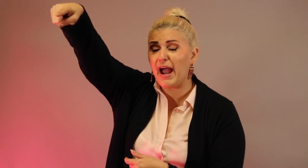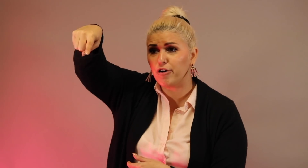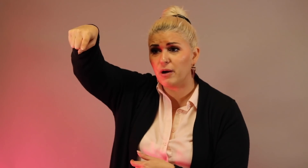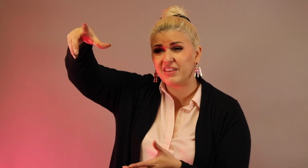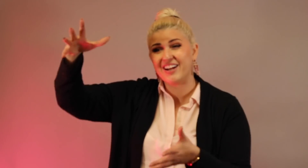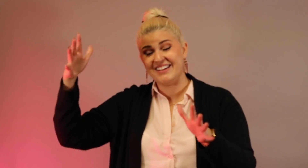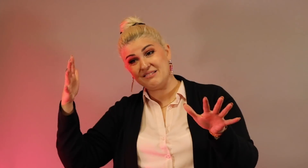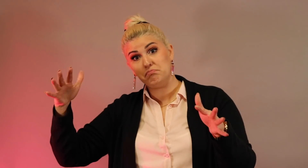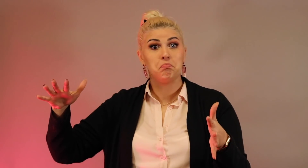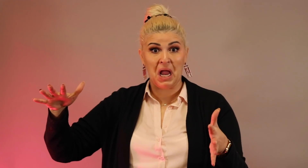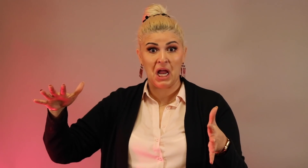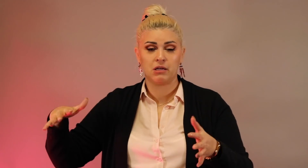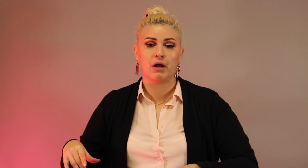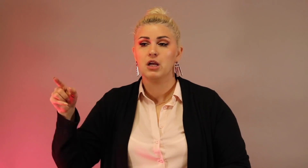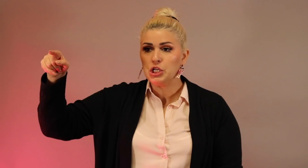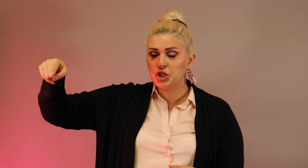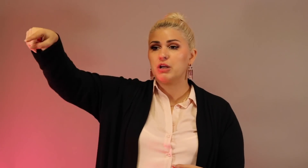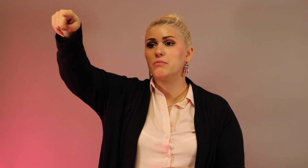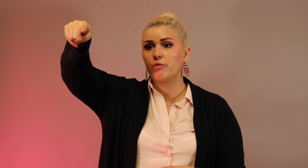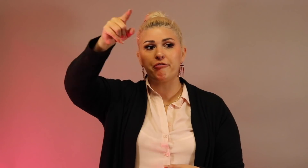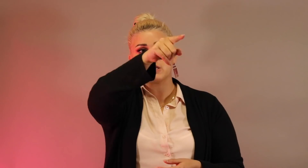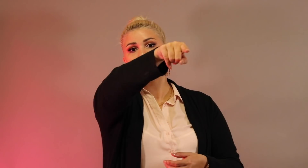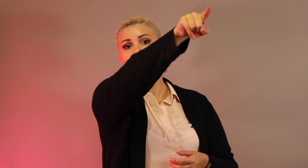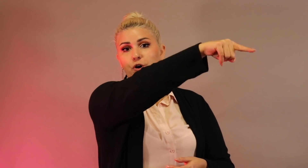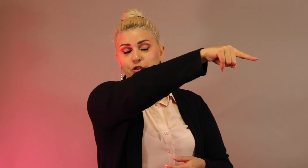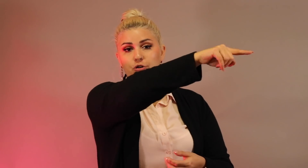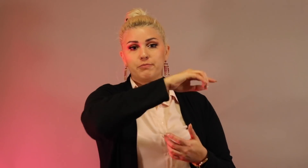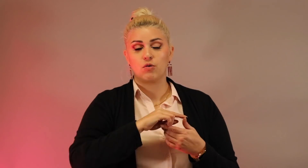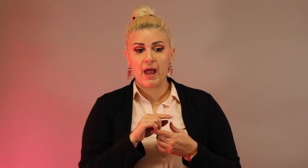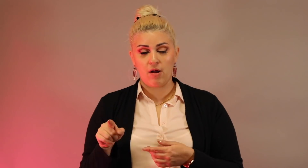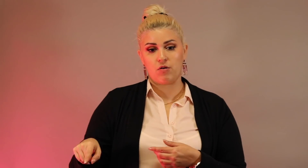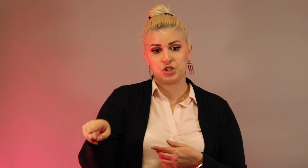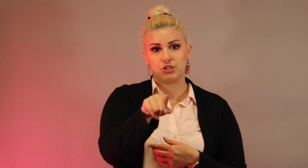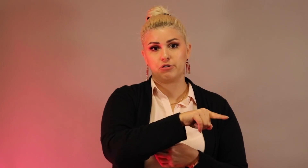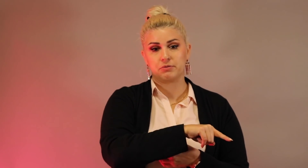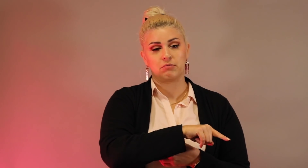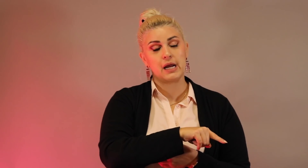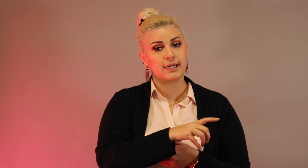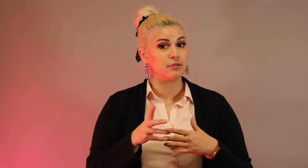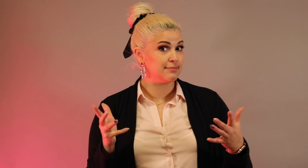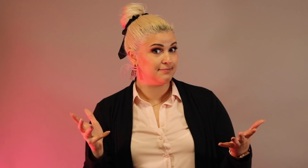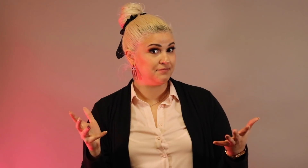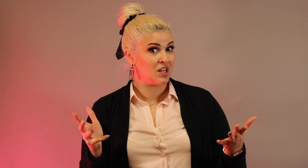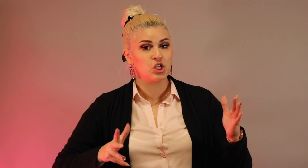That group over there is meh, right? So you can reference further groups away or just groups right here.